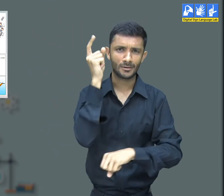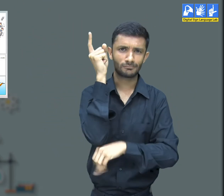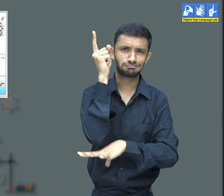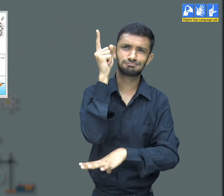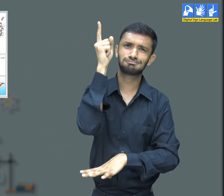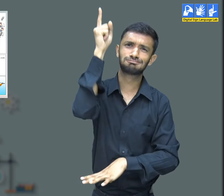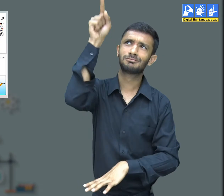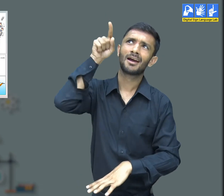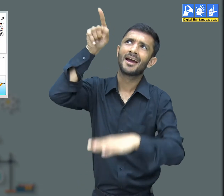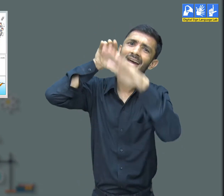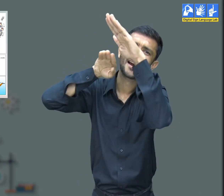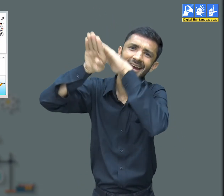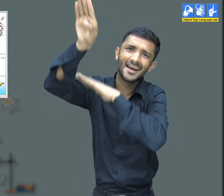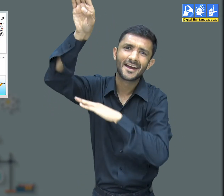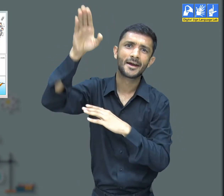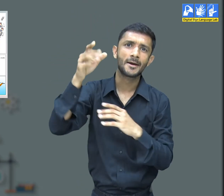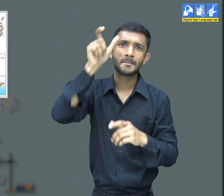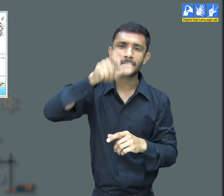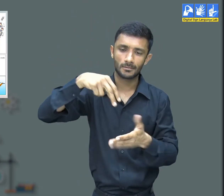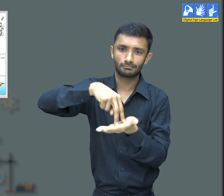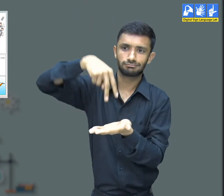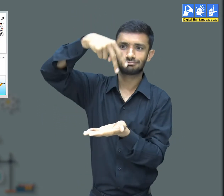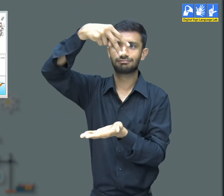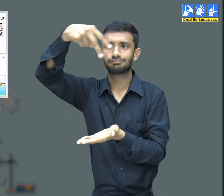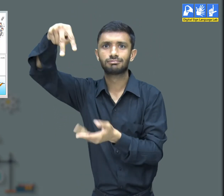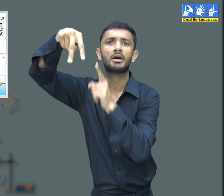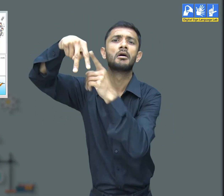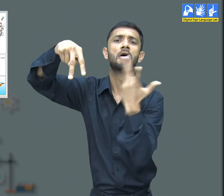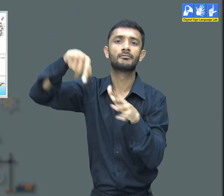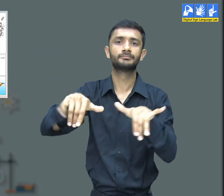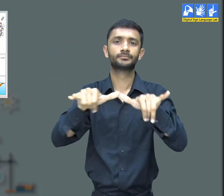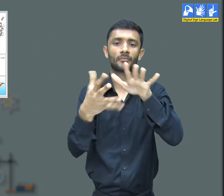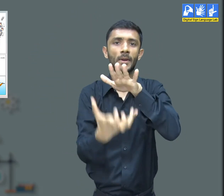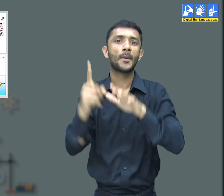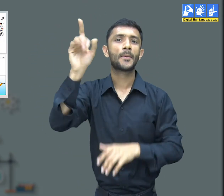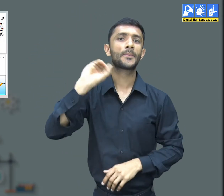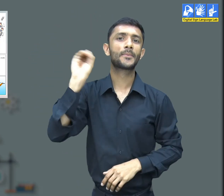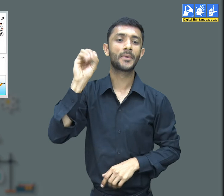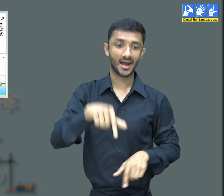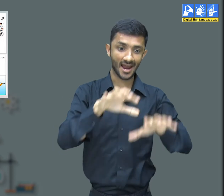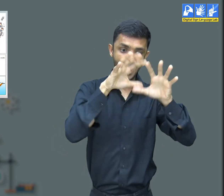You know, astronauts float around in space since there is no gravity there.